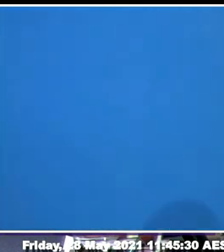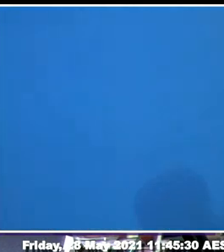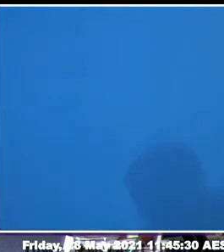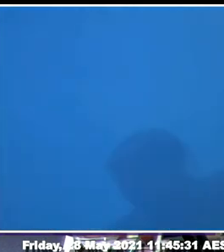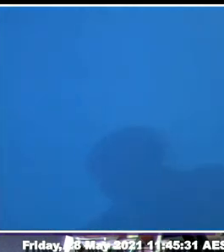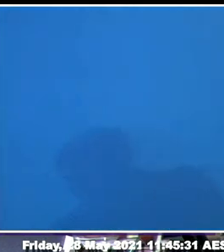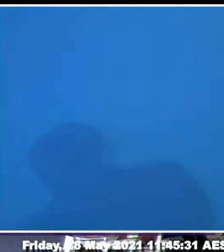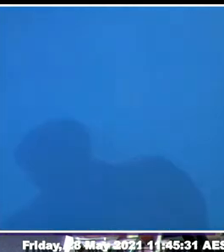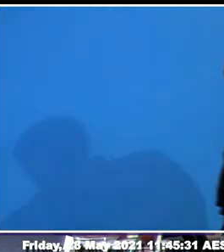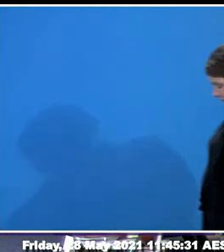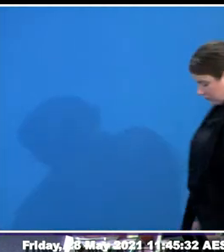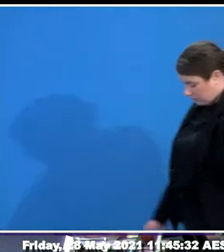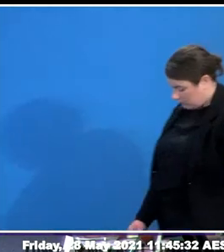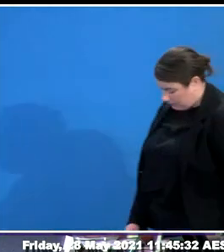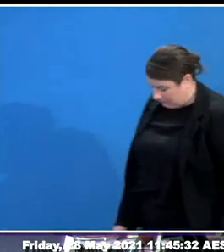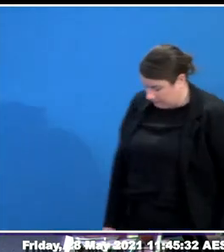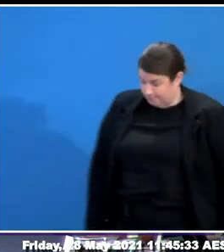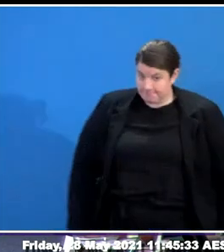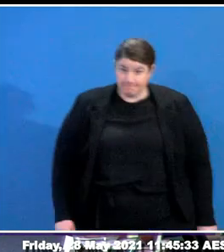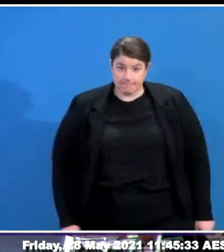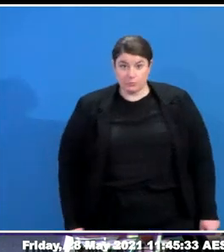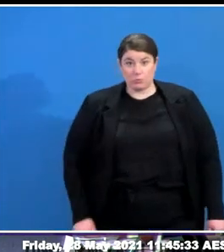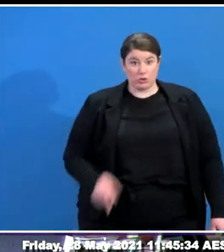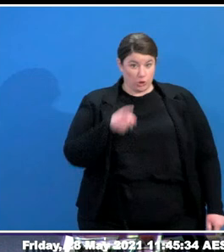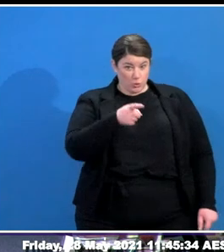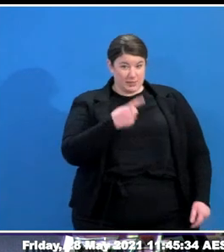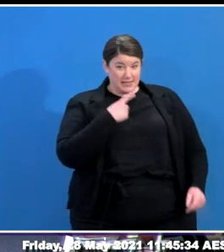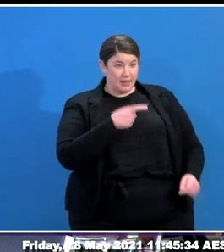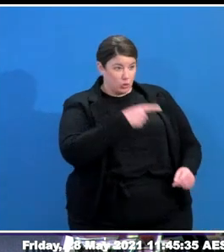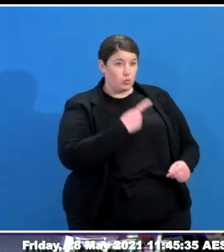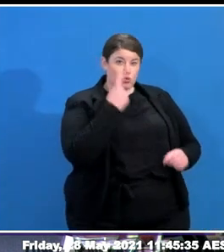Are you seriously saying to the Royal Commission that you attempted to do that? I believe we did.